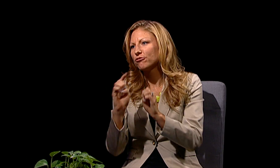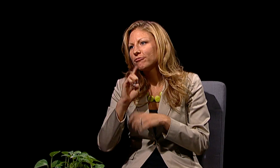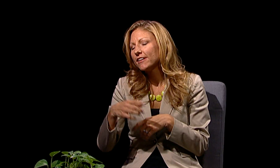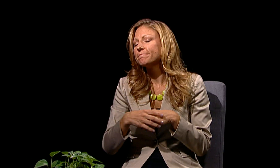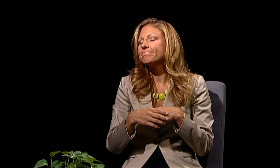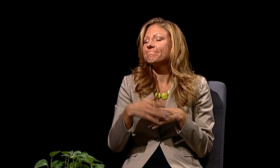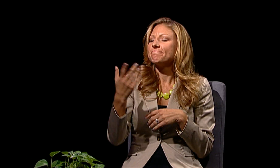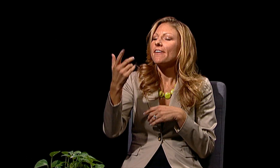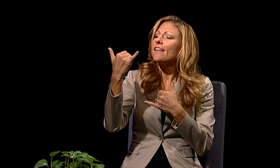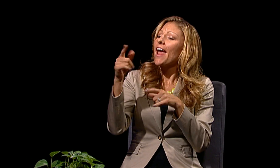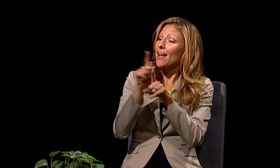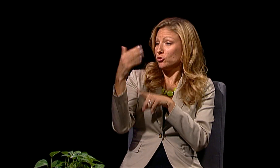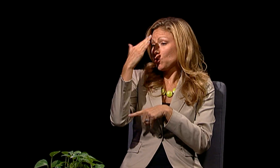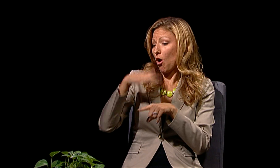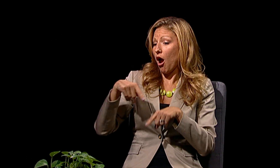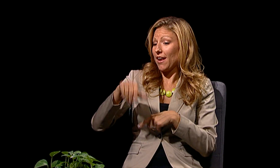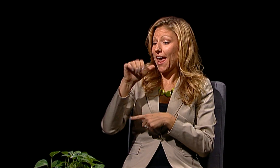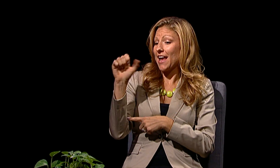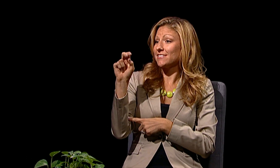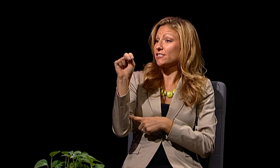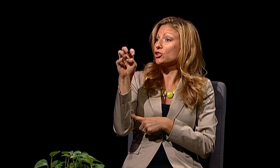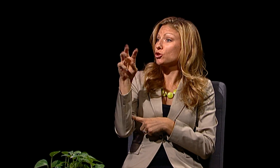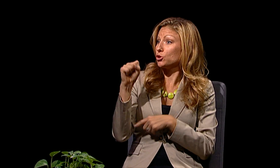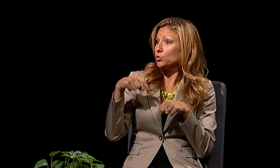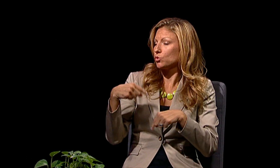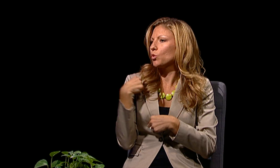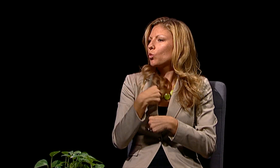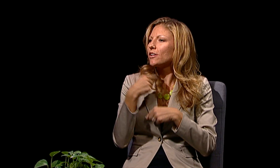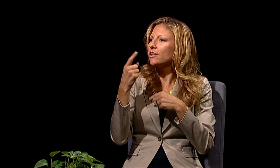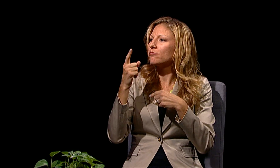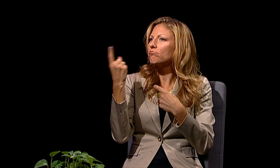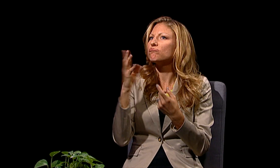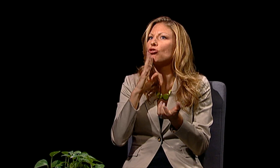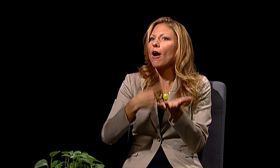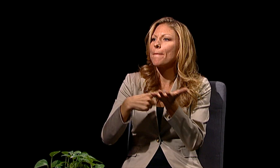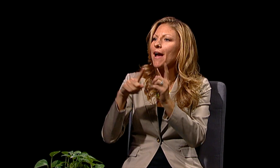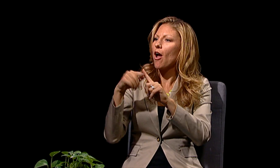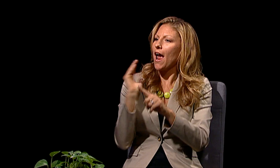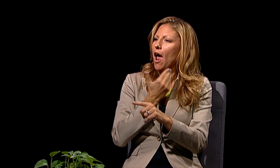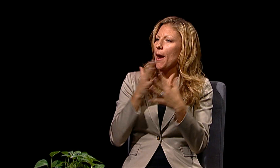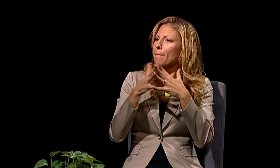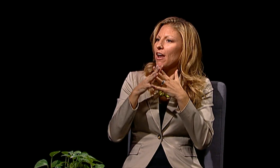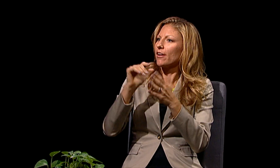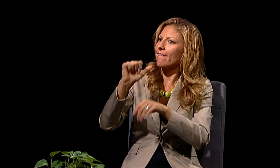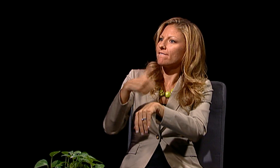YEAH, AND IT'S AN ON-GOING EFFORT REALLY. ABSOLUTELY. AS YOU KNOW ACCESS NEWS, WE TALK ABOUT